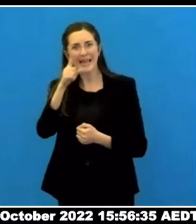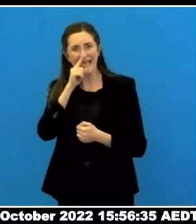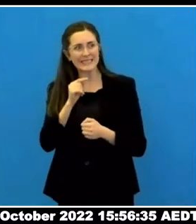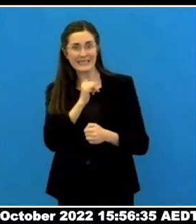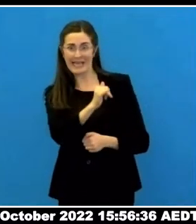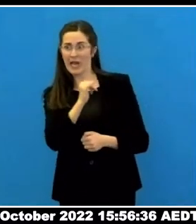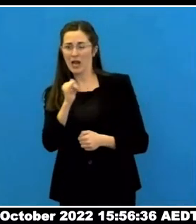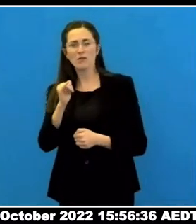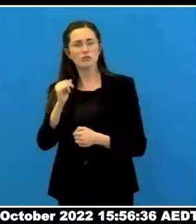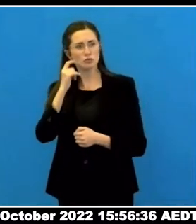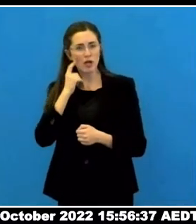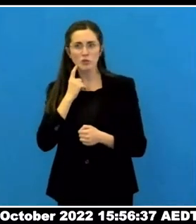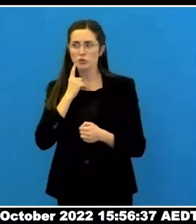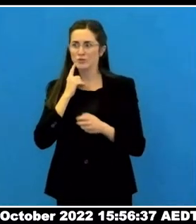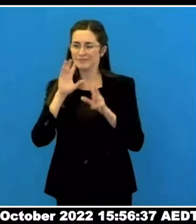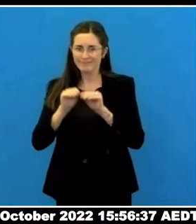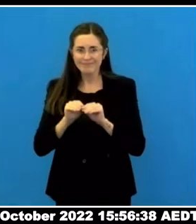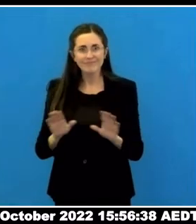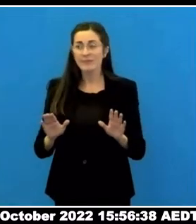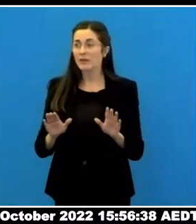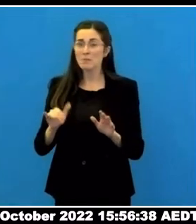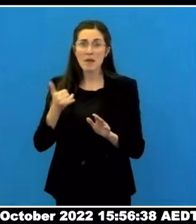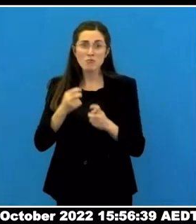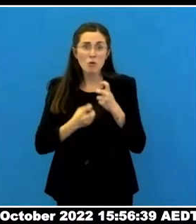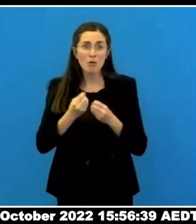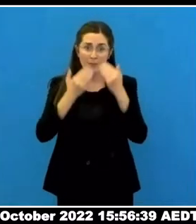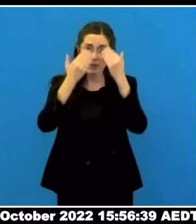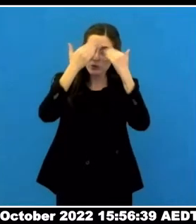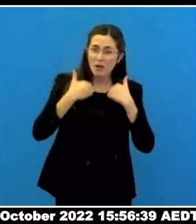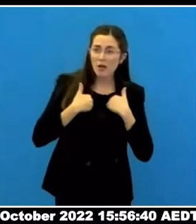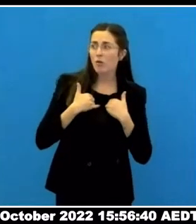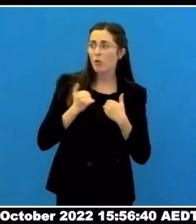what they have from issue, either mental health or other disabilities.